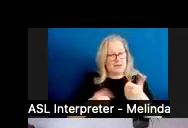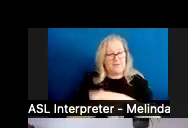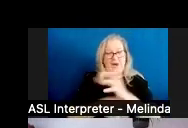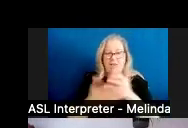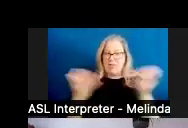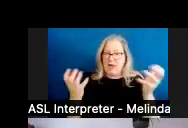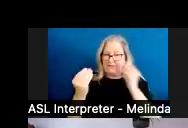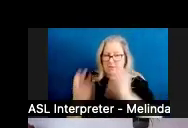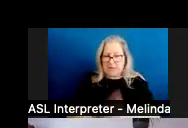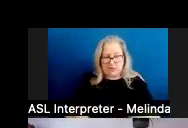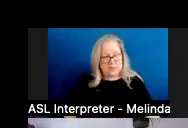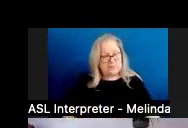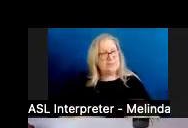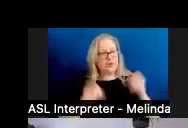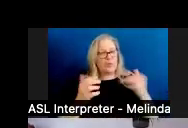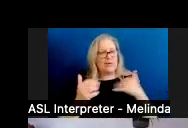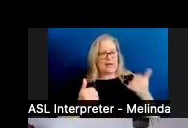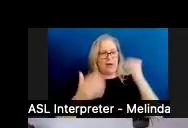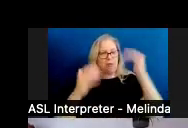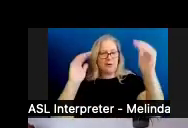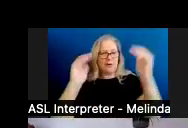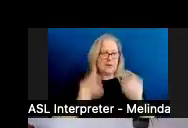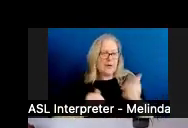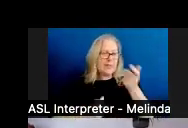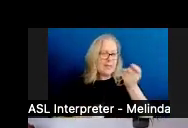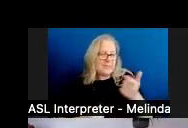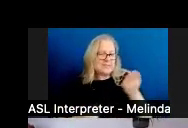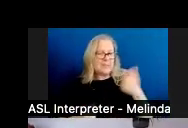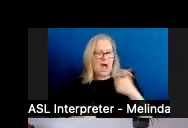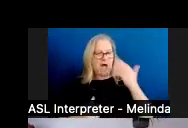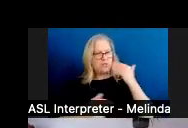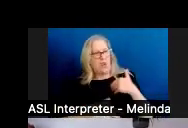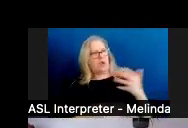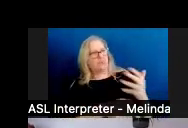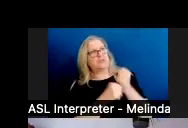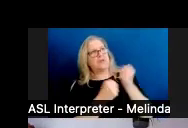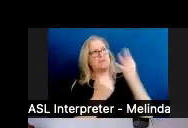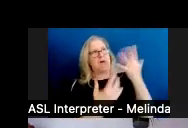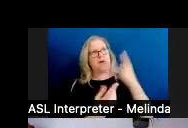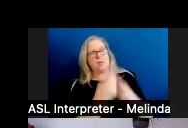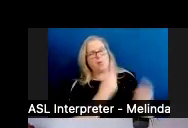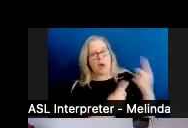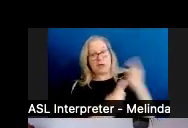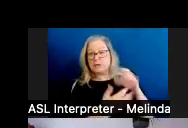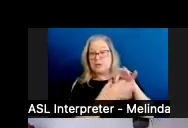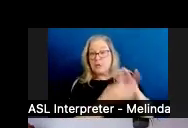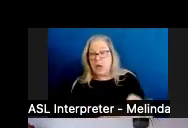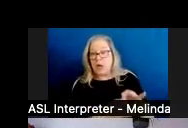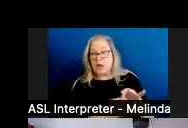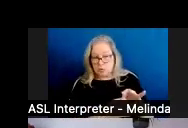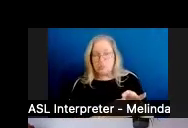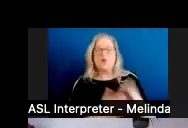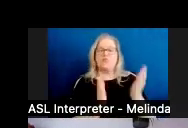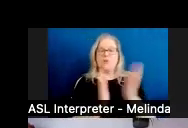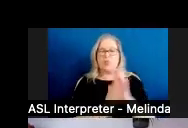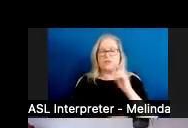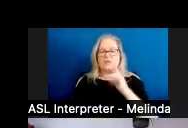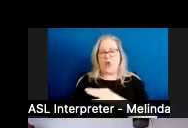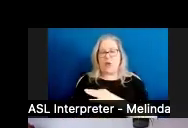So let's switch gears a little bit. Something that I know that I receive a lot of questions around are on requests for applications or RFA,